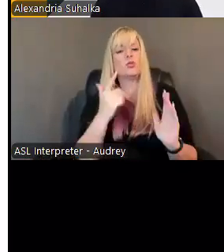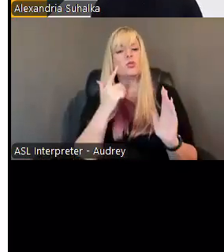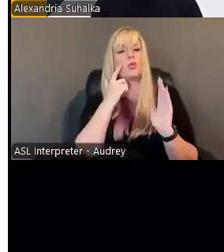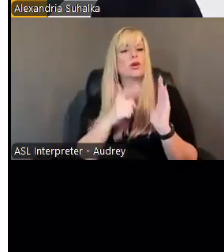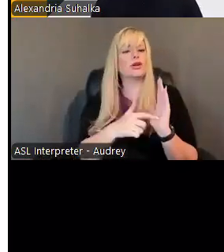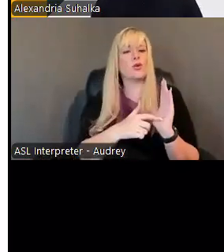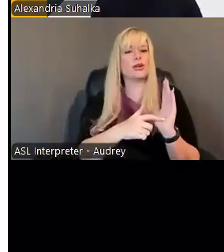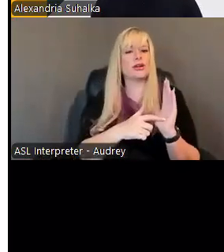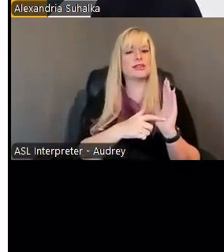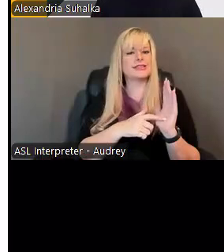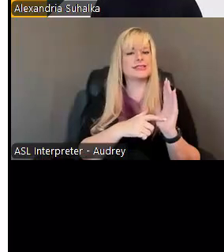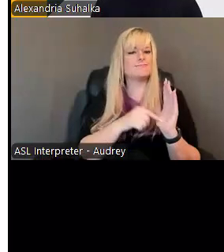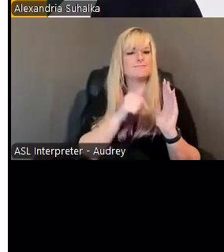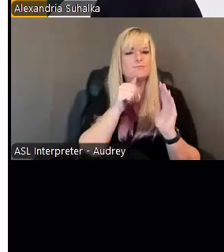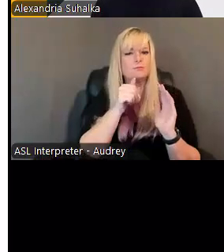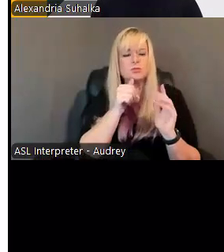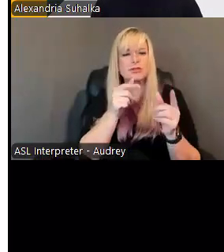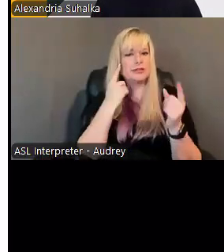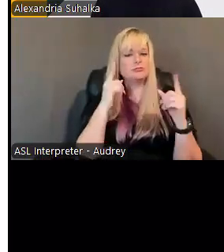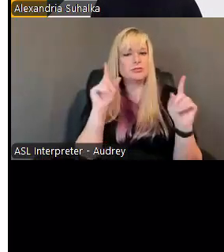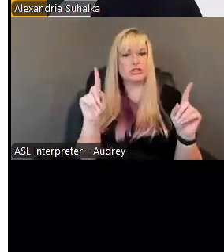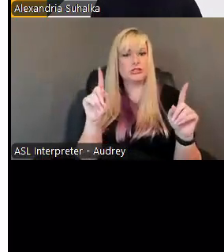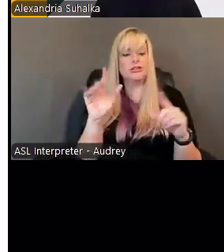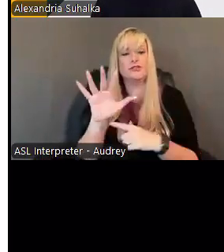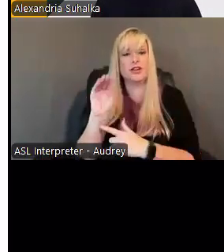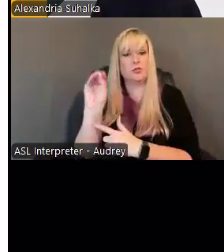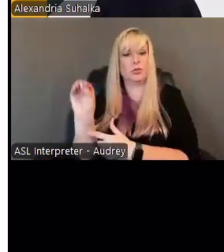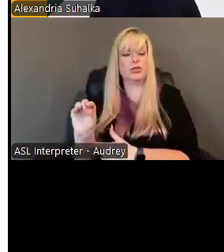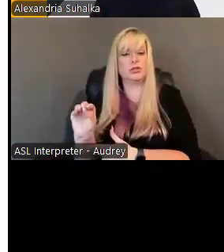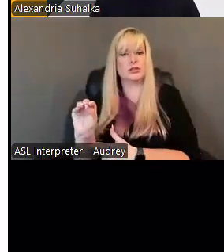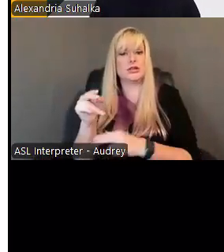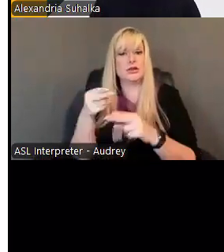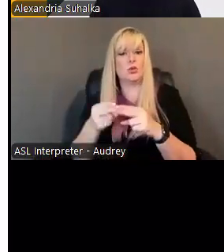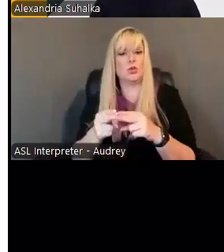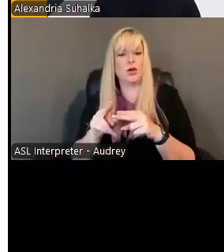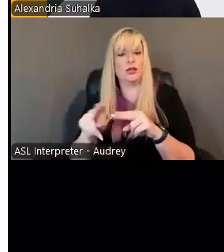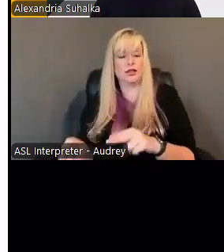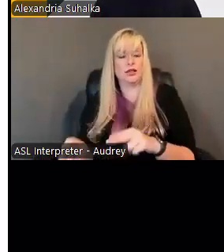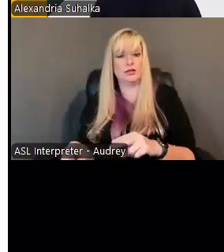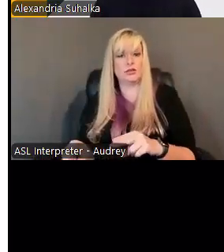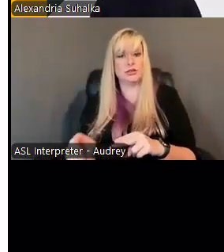a 5% weight loss for both of those trials, the one being with traumatic brain injury and the